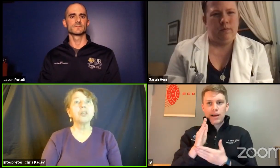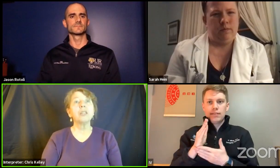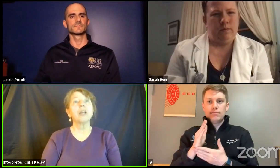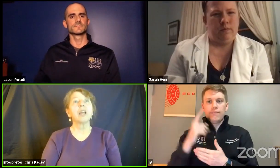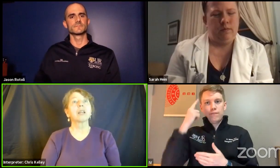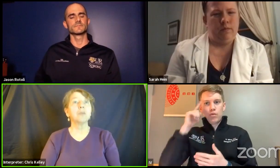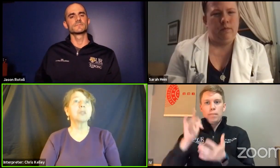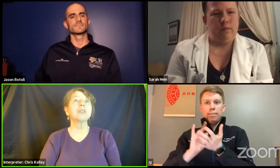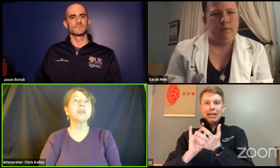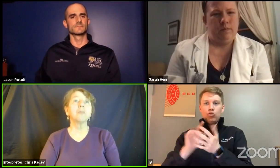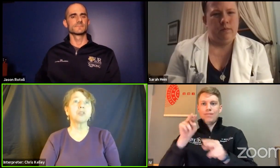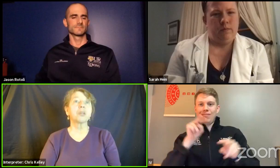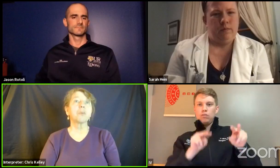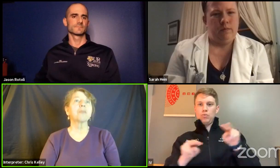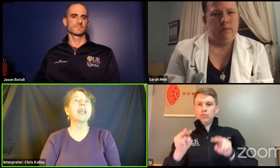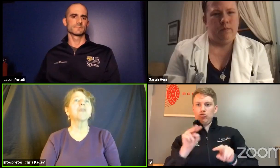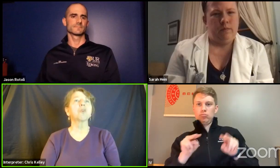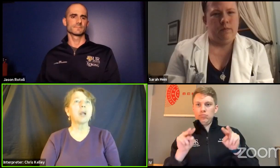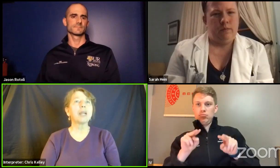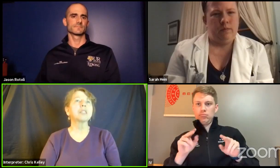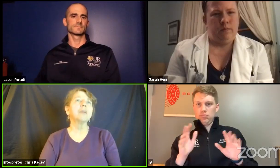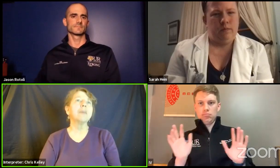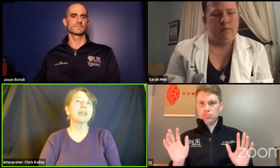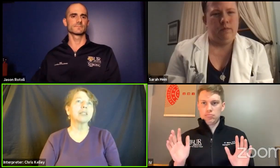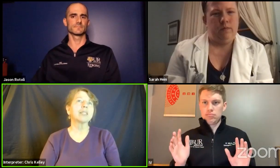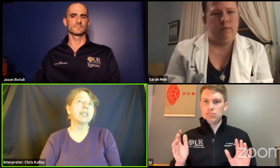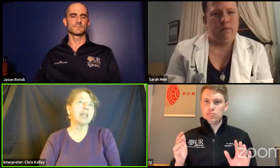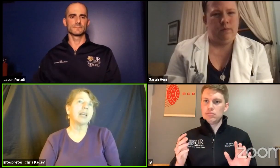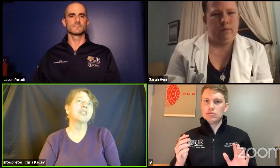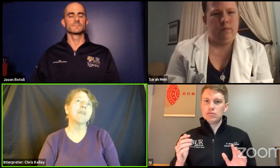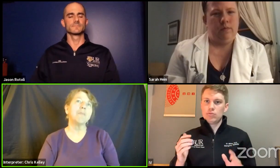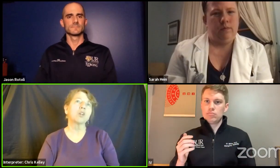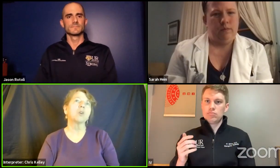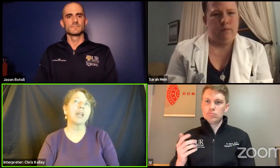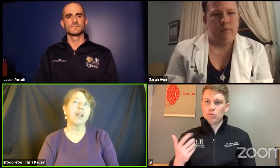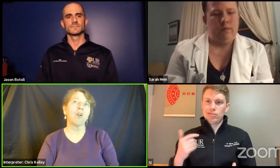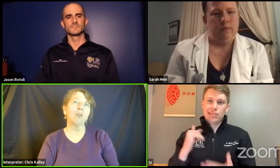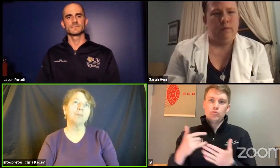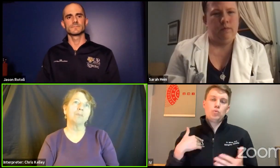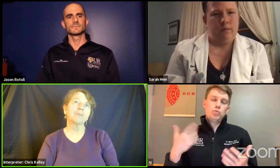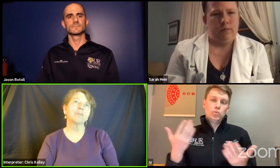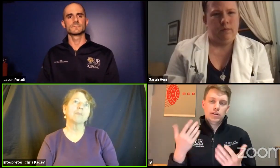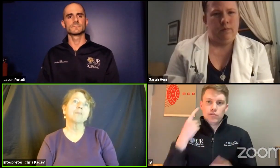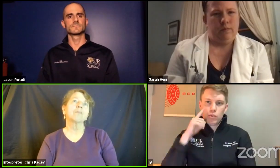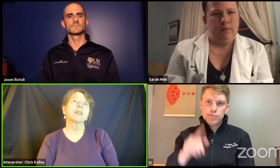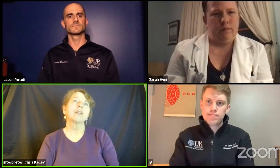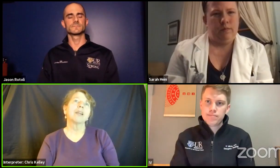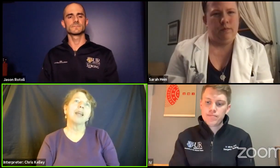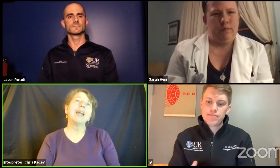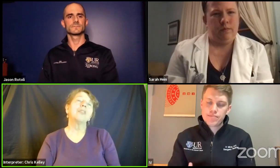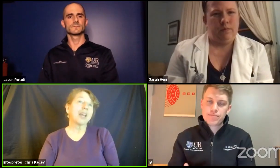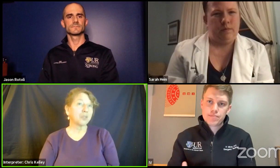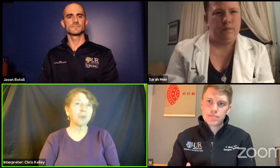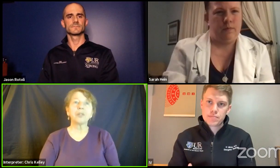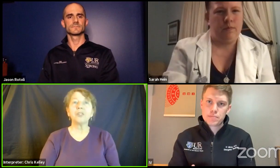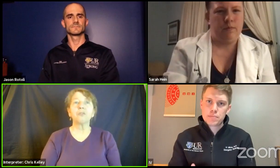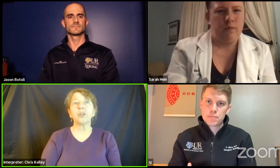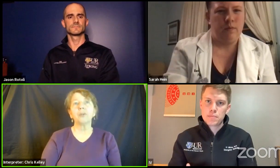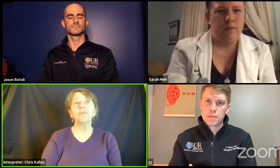someone they see regularly. And we try our best to connect them up with a social worker, connect them up with a